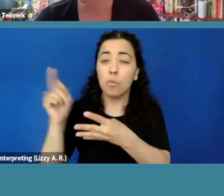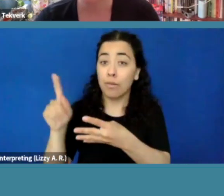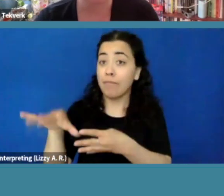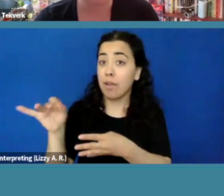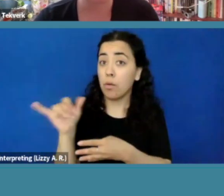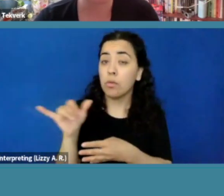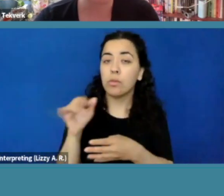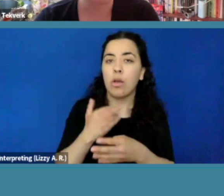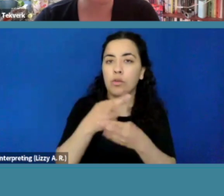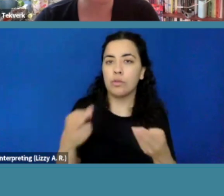Next slide, please.